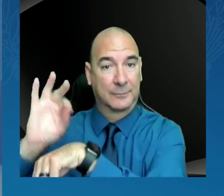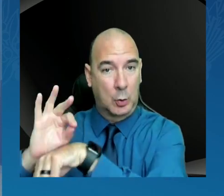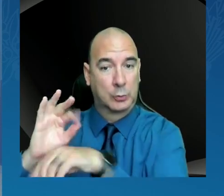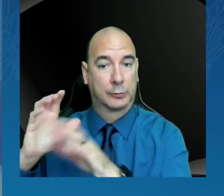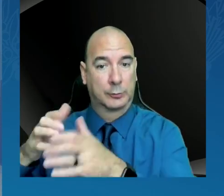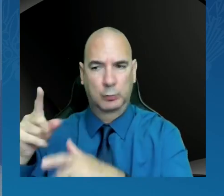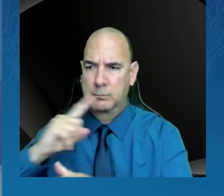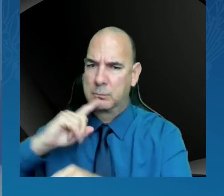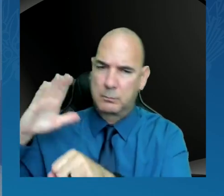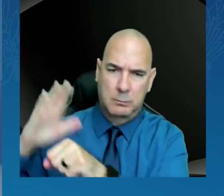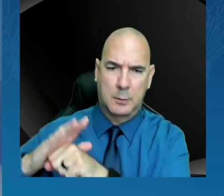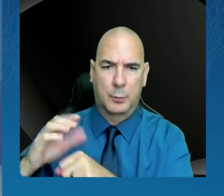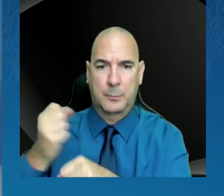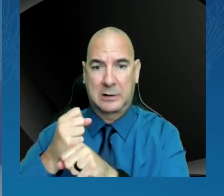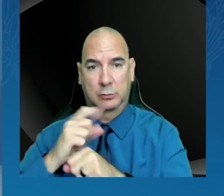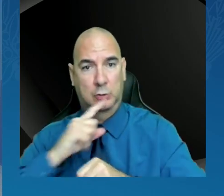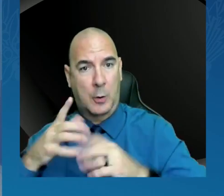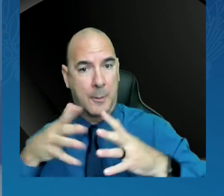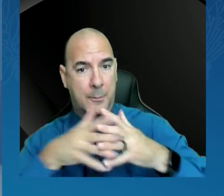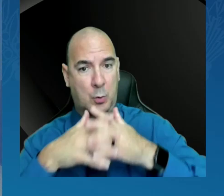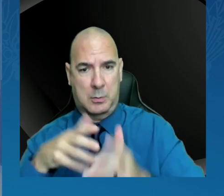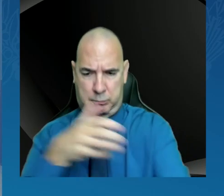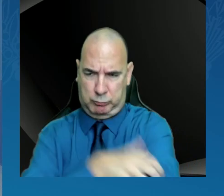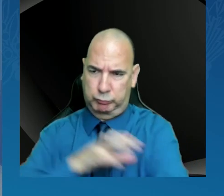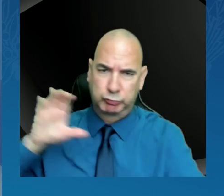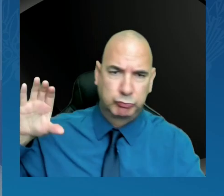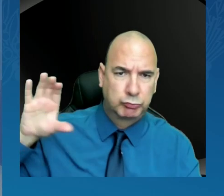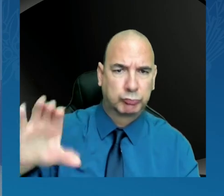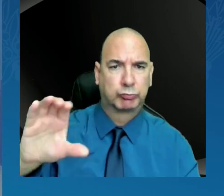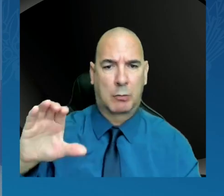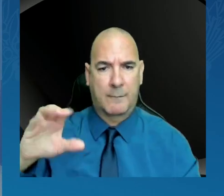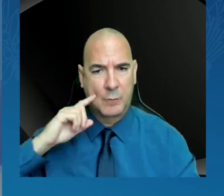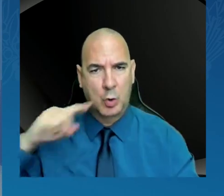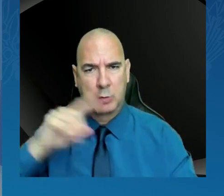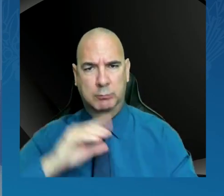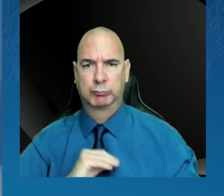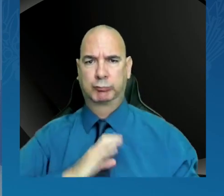to have good and dignified jobs with rights and respect at work.